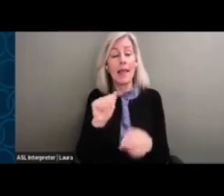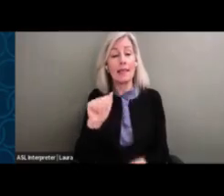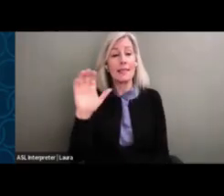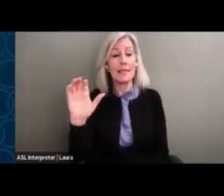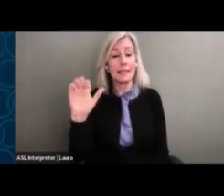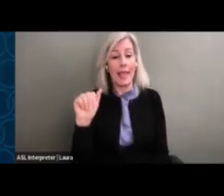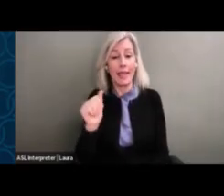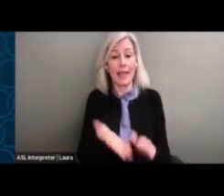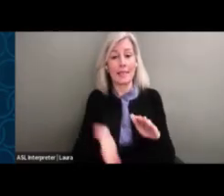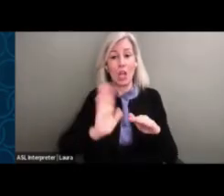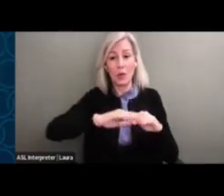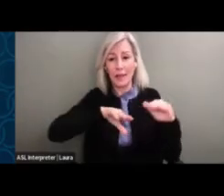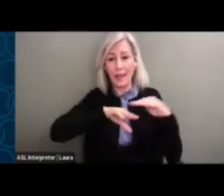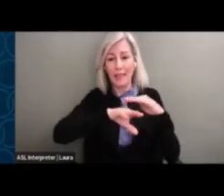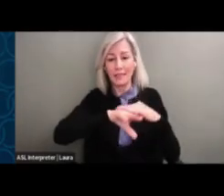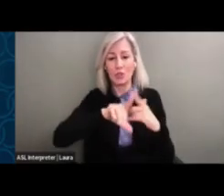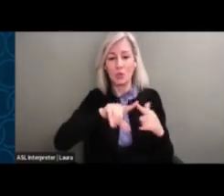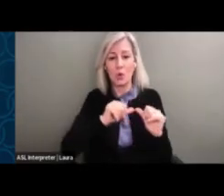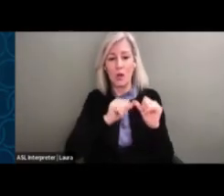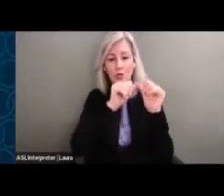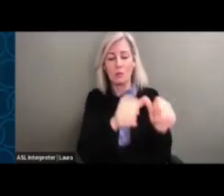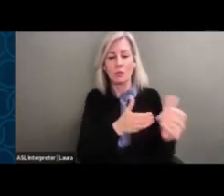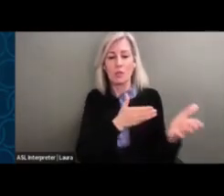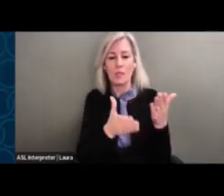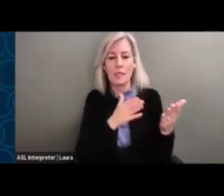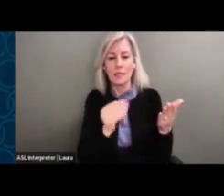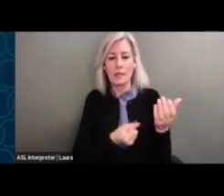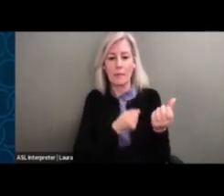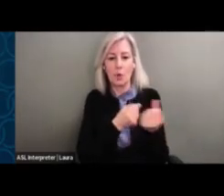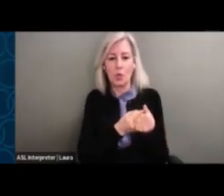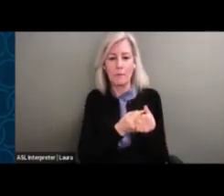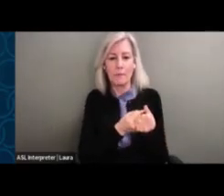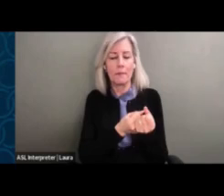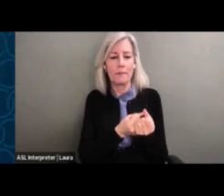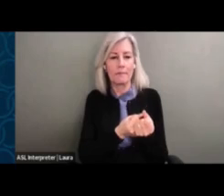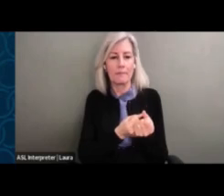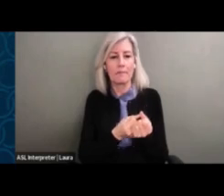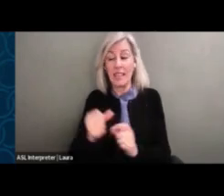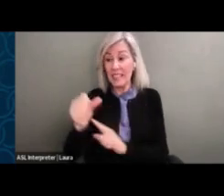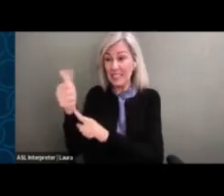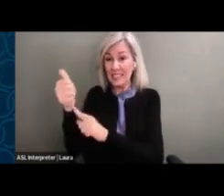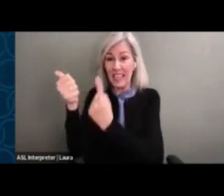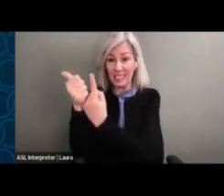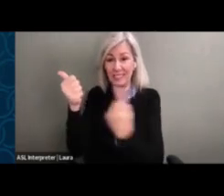standards of the traditional disability pathways, and it's worth mentioning that the affordable care act has actually increased access